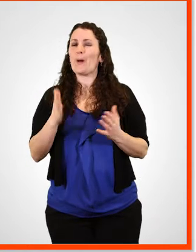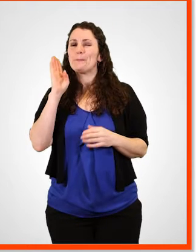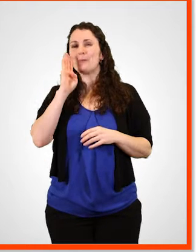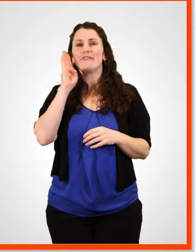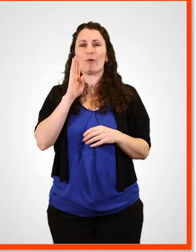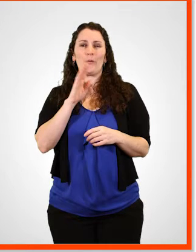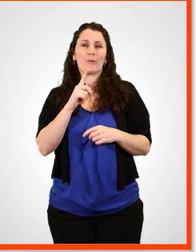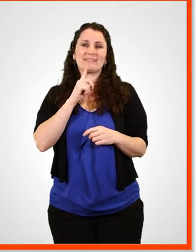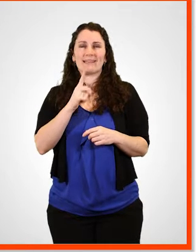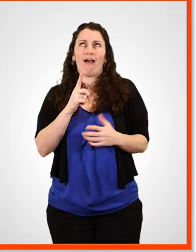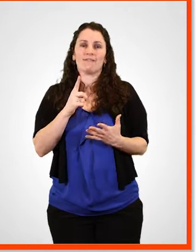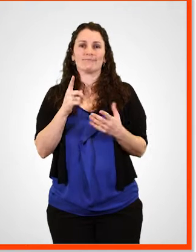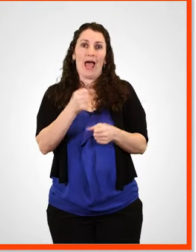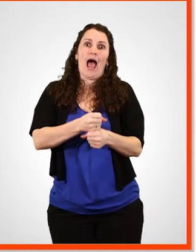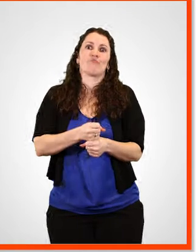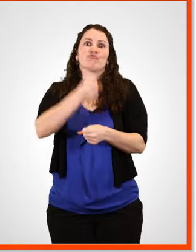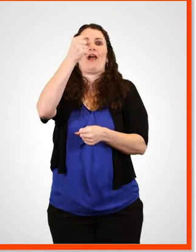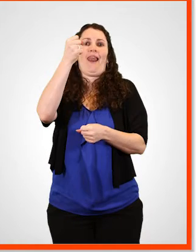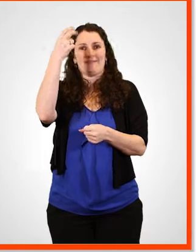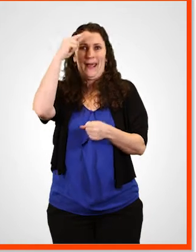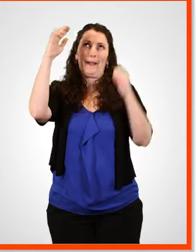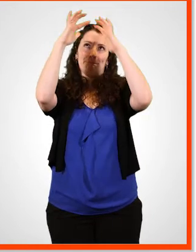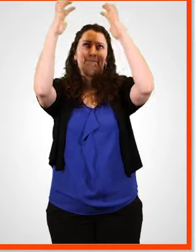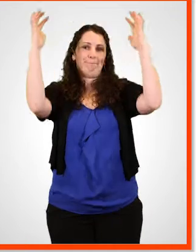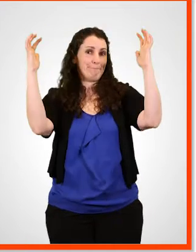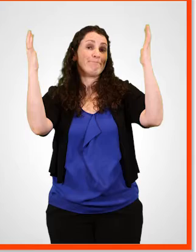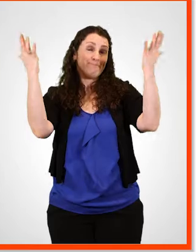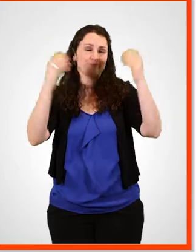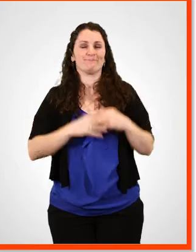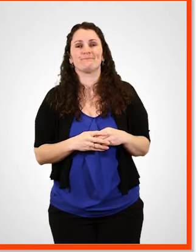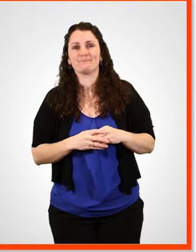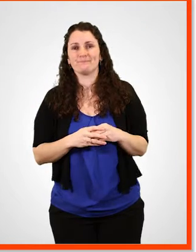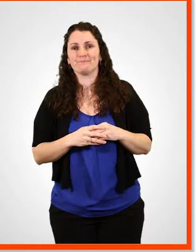that we're kind of fans of these umbrella terms and so here's another one, here's our umbrella again.